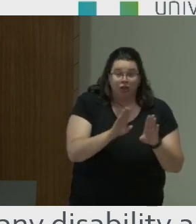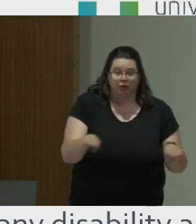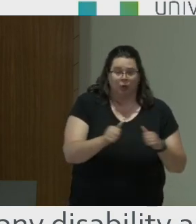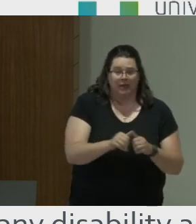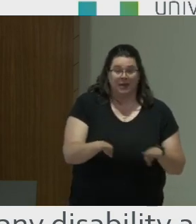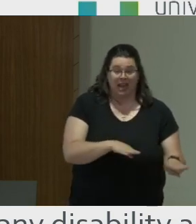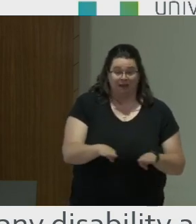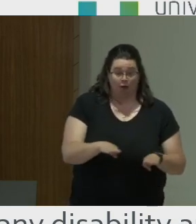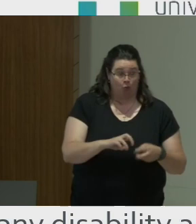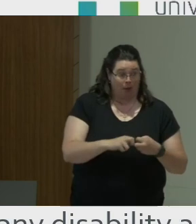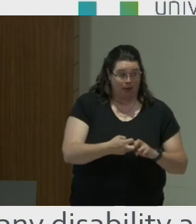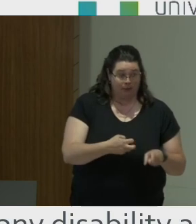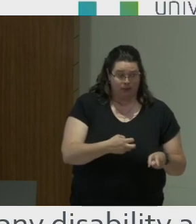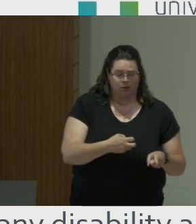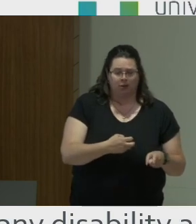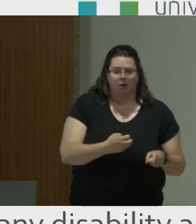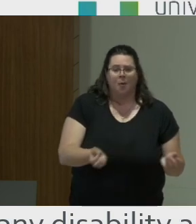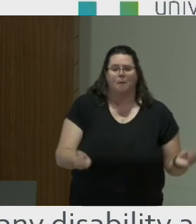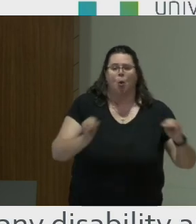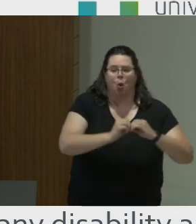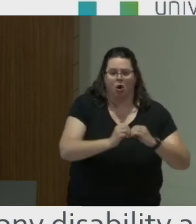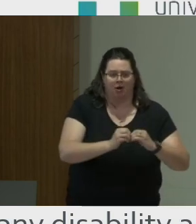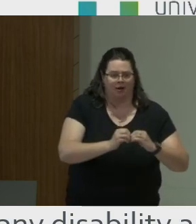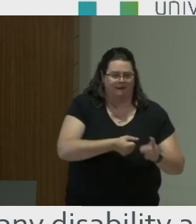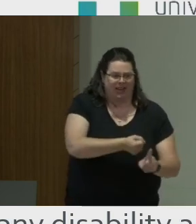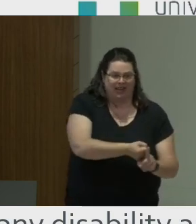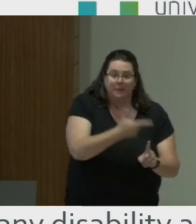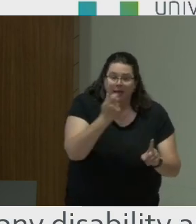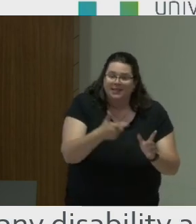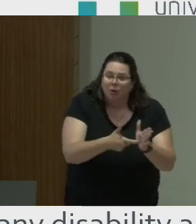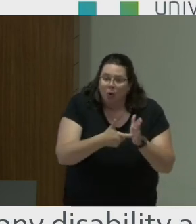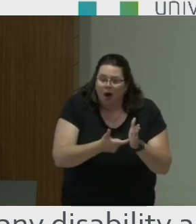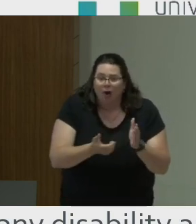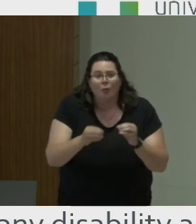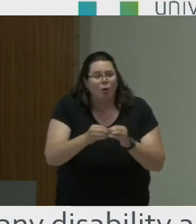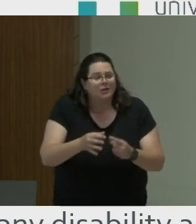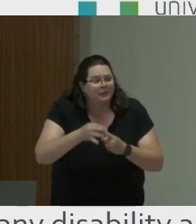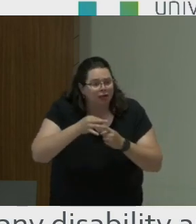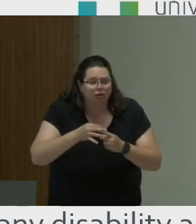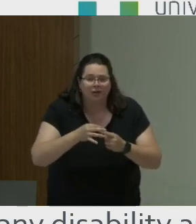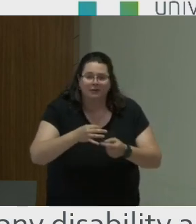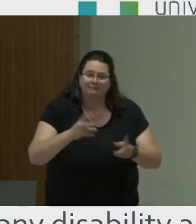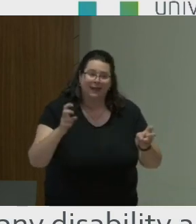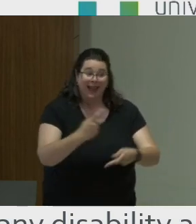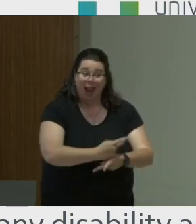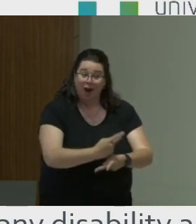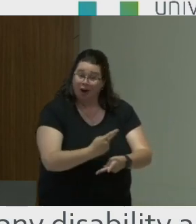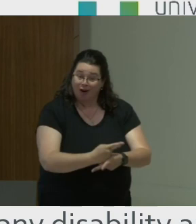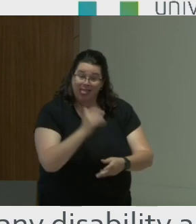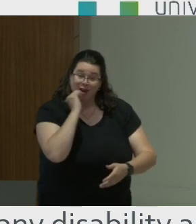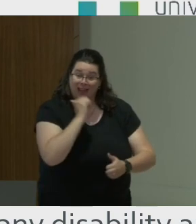affected because they need special care situations and often they create